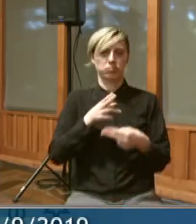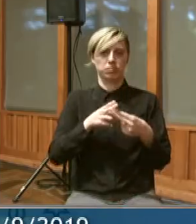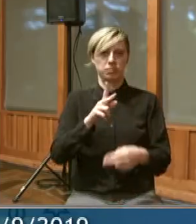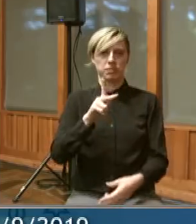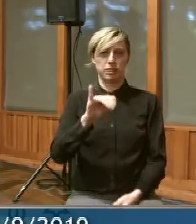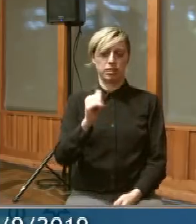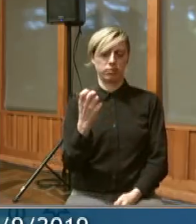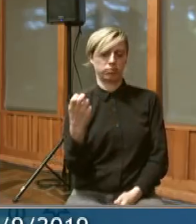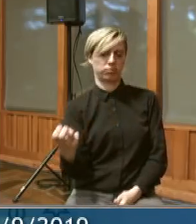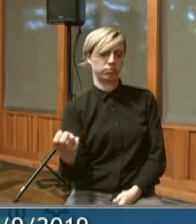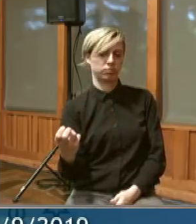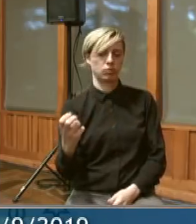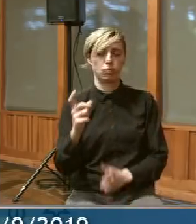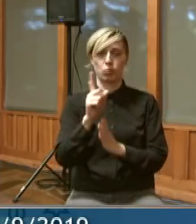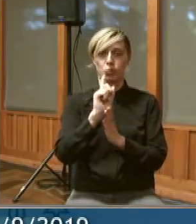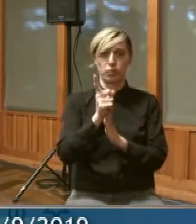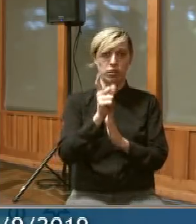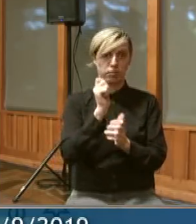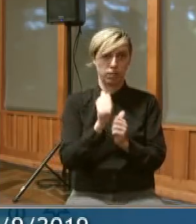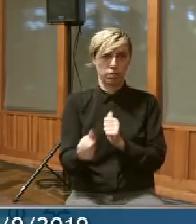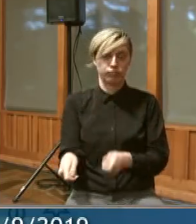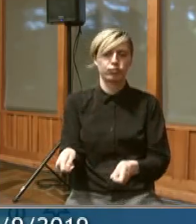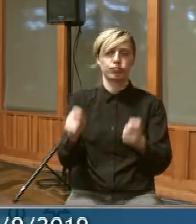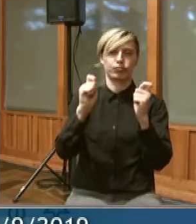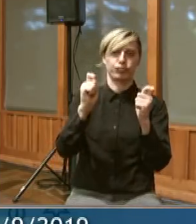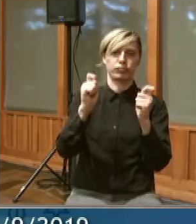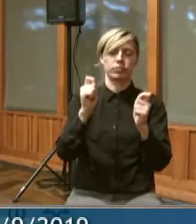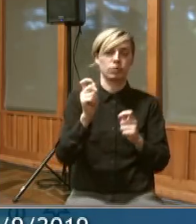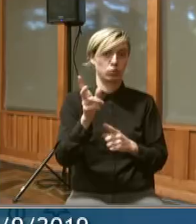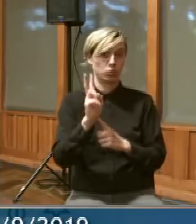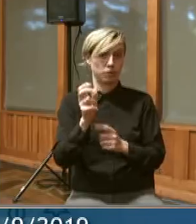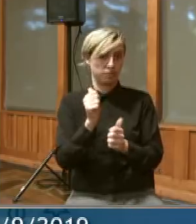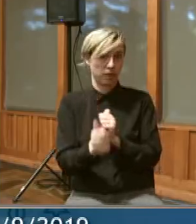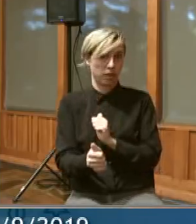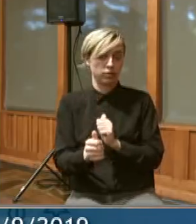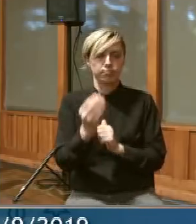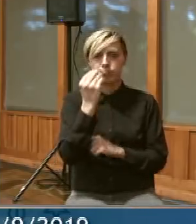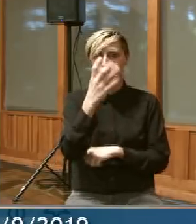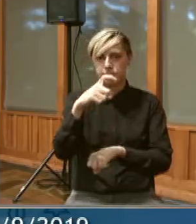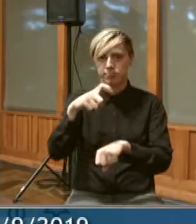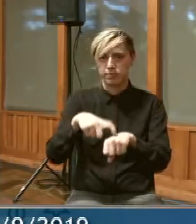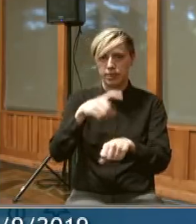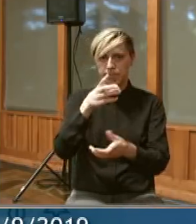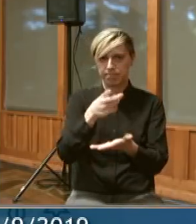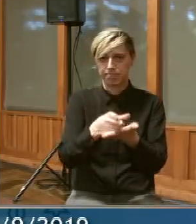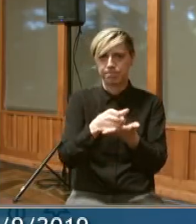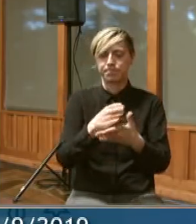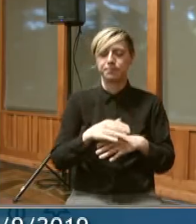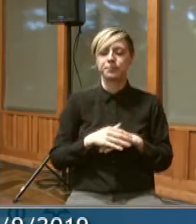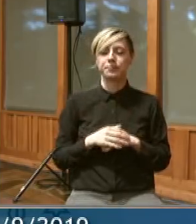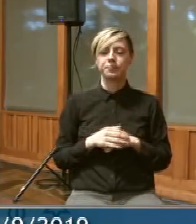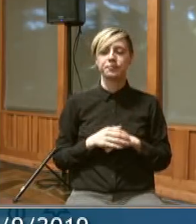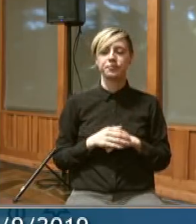THERE WILL BE TWO MINUTES FOR TESTIMONY AGAIN. OUR STAFF WILL HOLD UP A SIGN WHEN ONE MINUTE HAS PASSED.